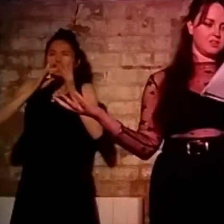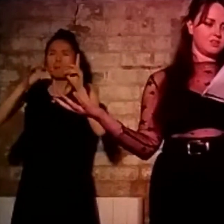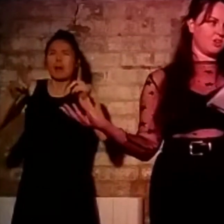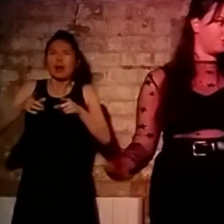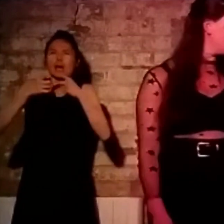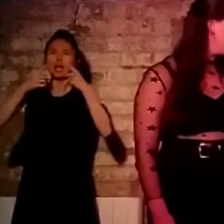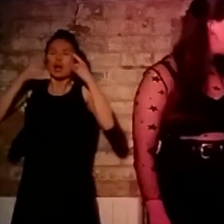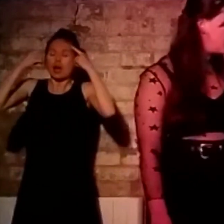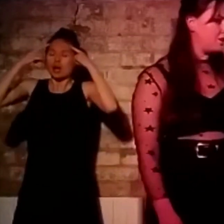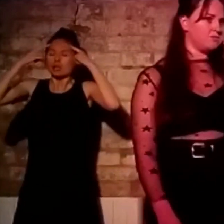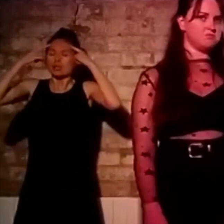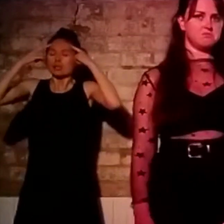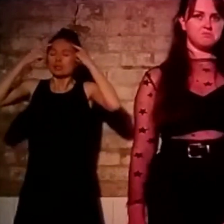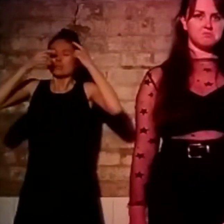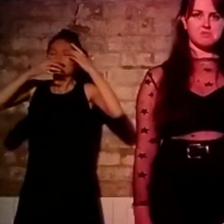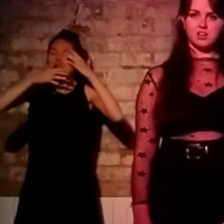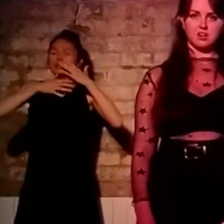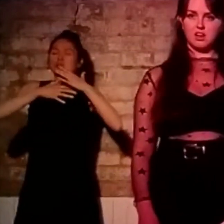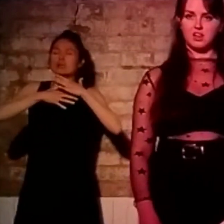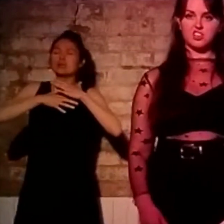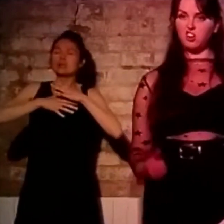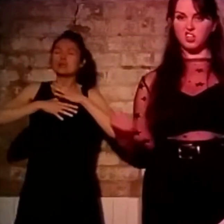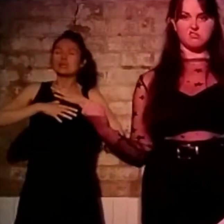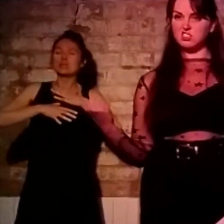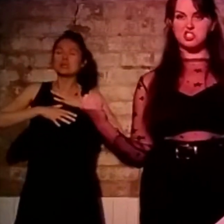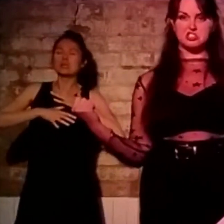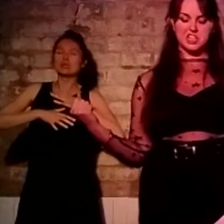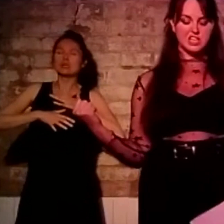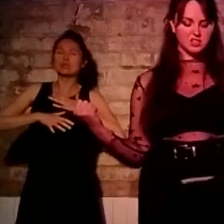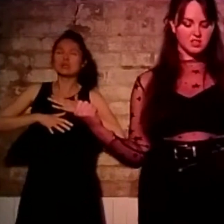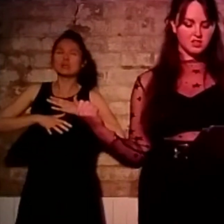Though, I cannot retreat.